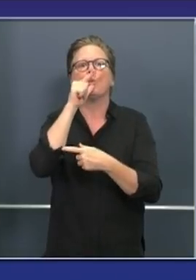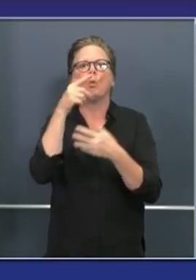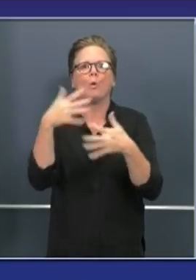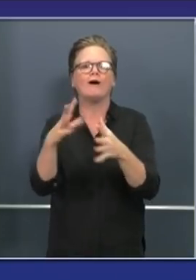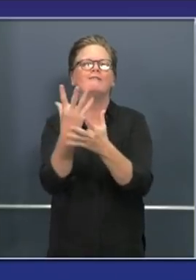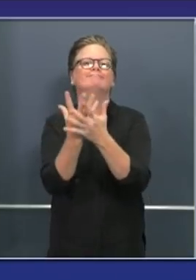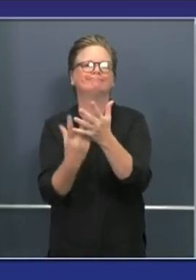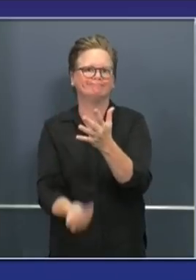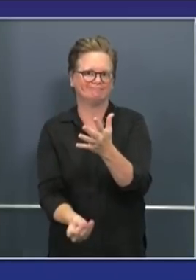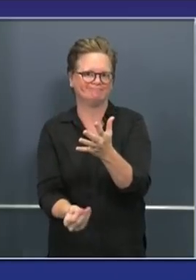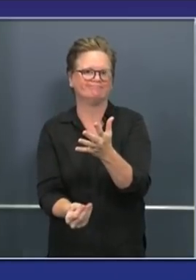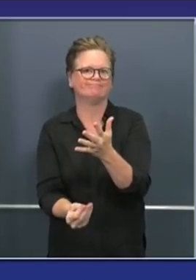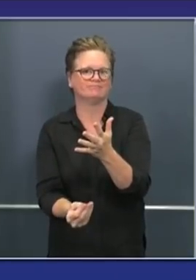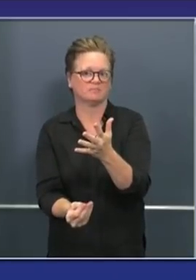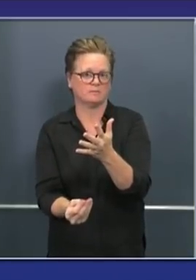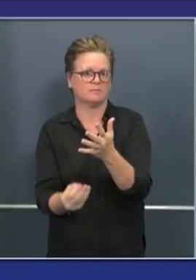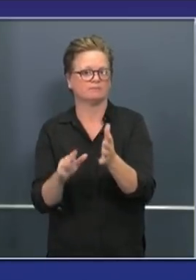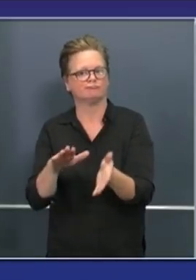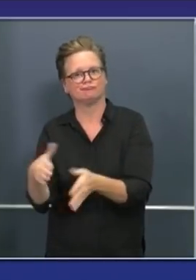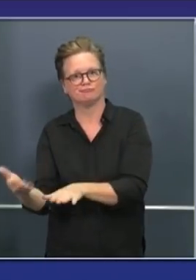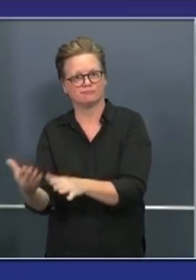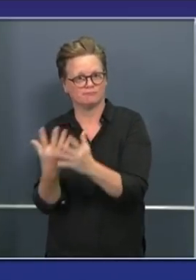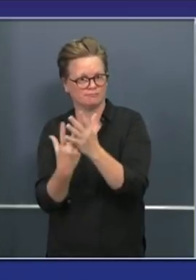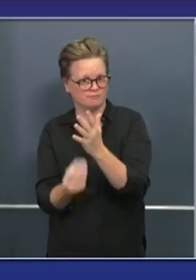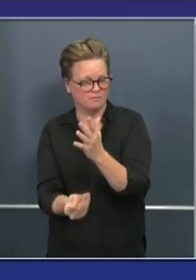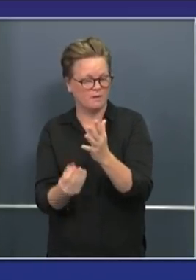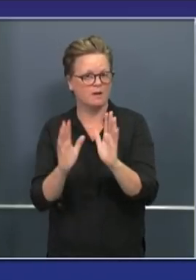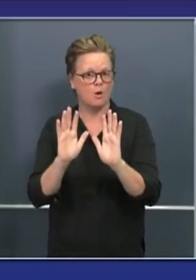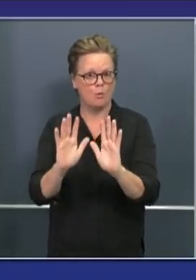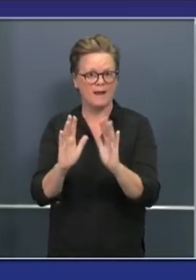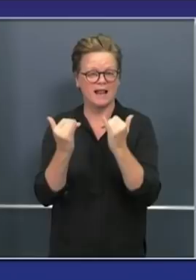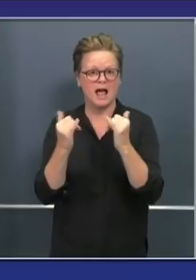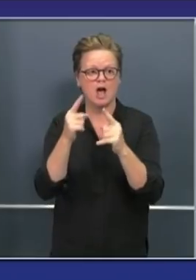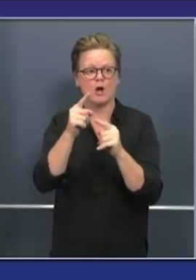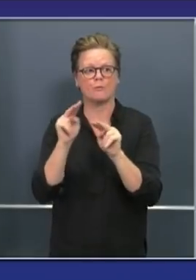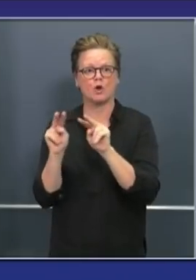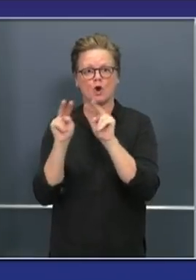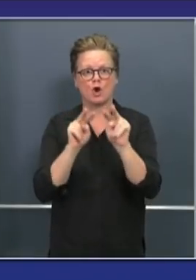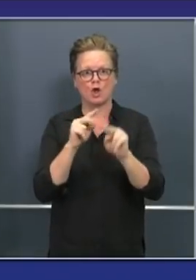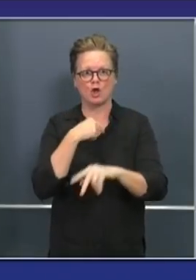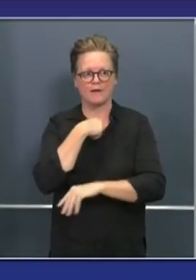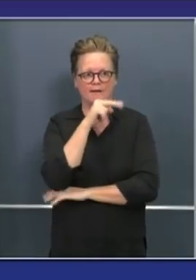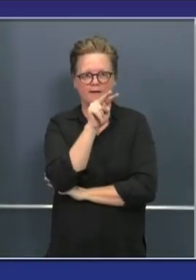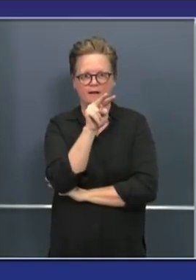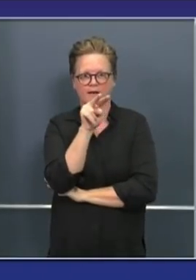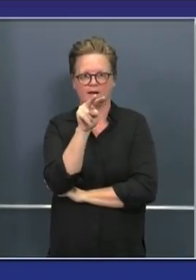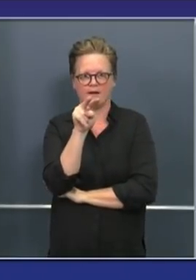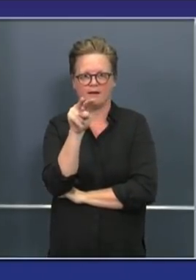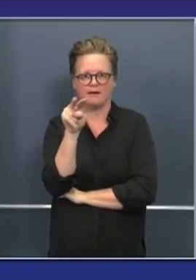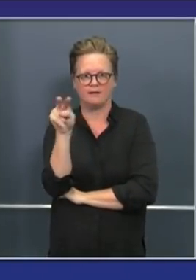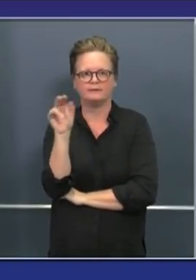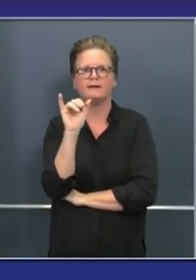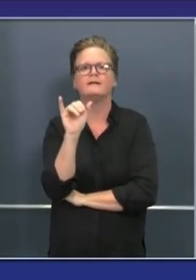AND WE REITERATED, WE ARE GOING TO KEEP LOOKING AT IT TOGETHER